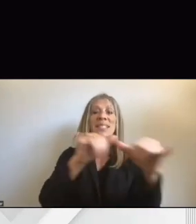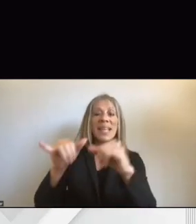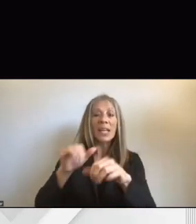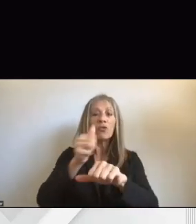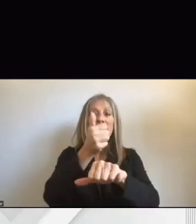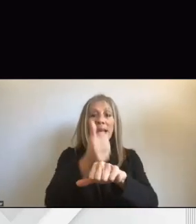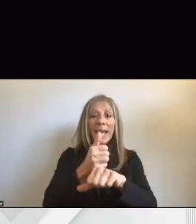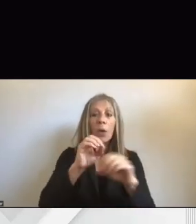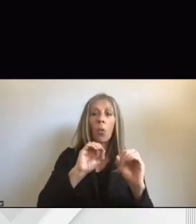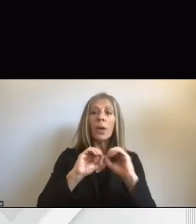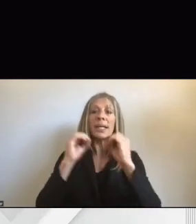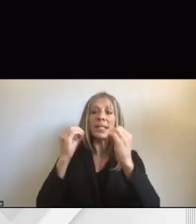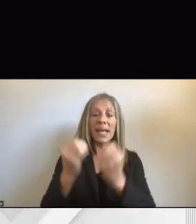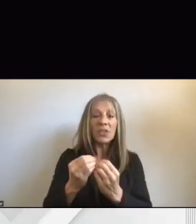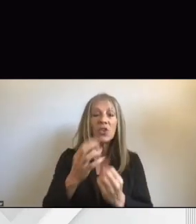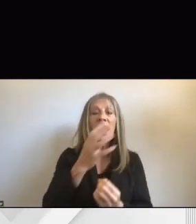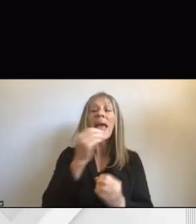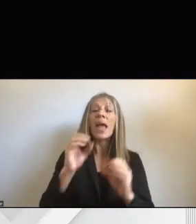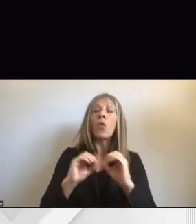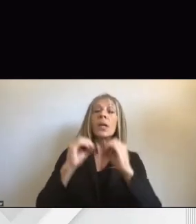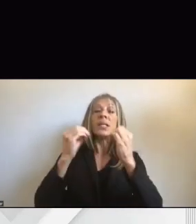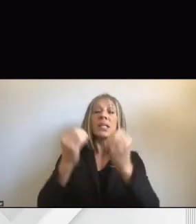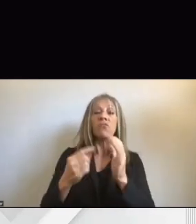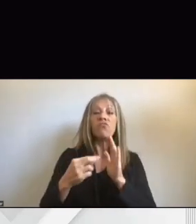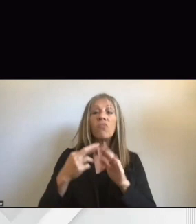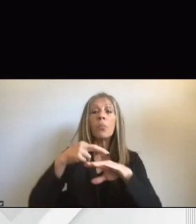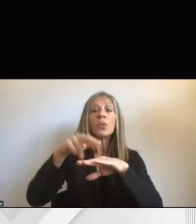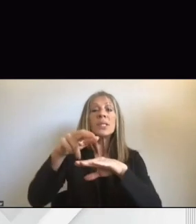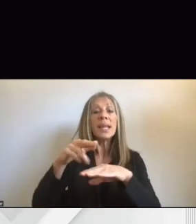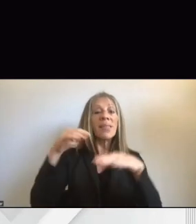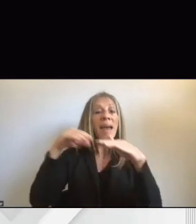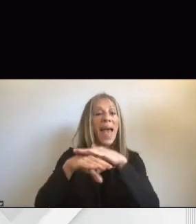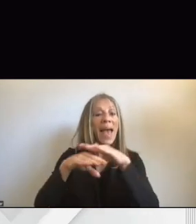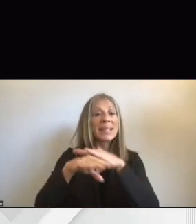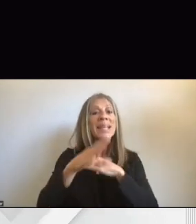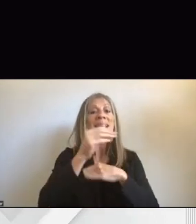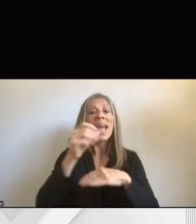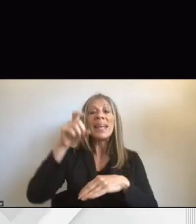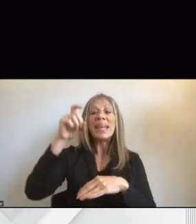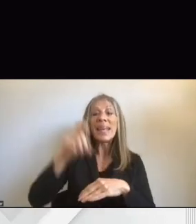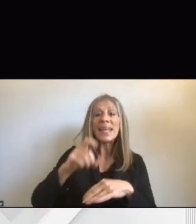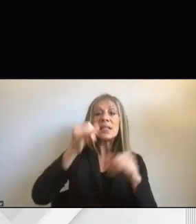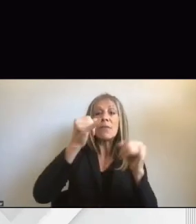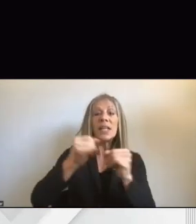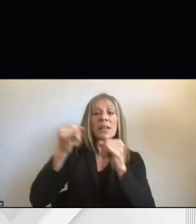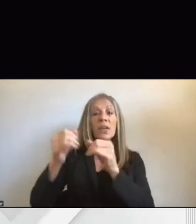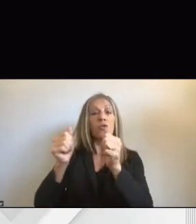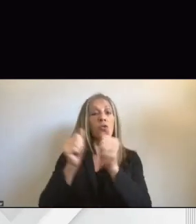organizations, and organizations representing the access and needs of individuals with disabilities.